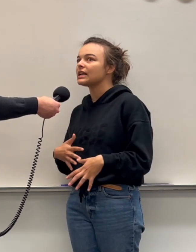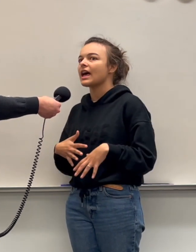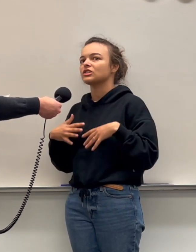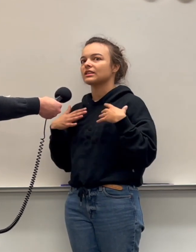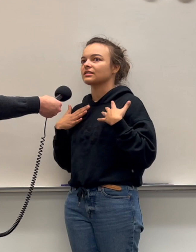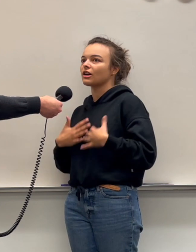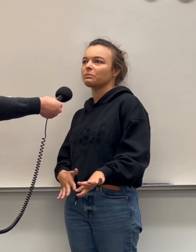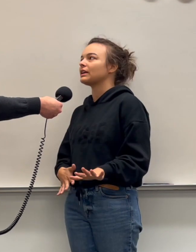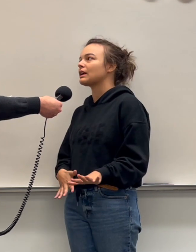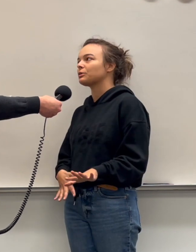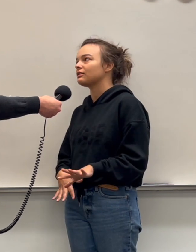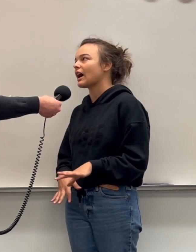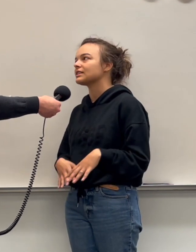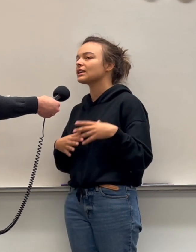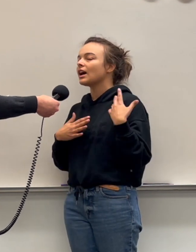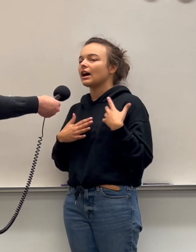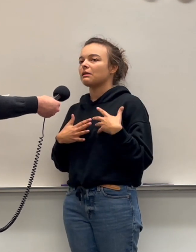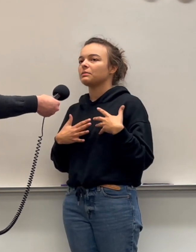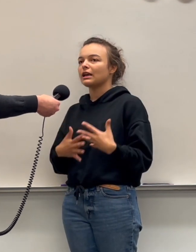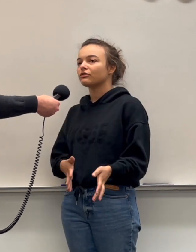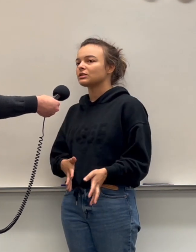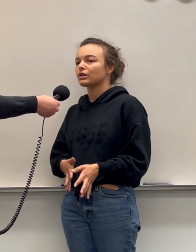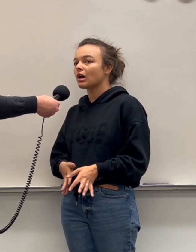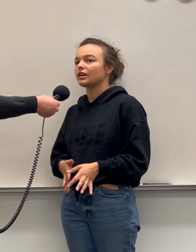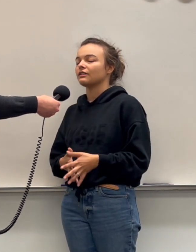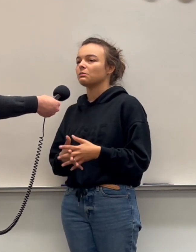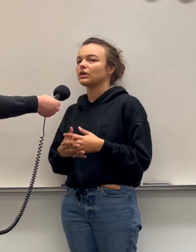and just like started picking it up really fast became friends with a lot in our deaf Community